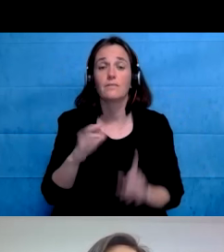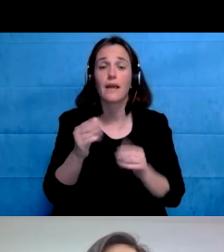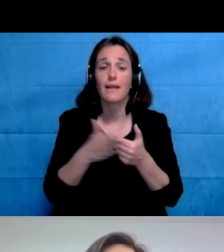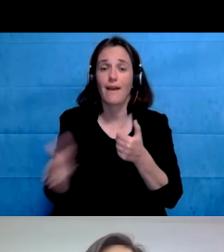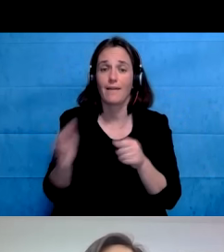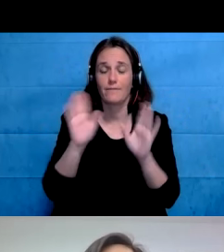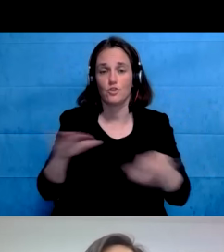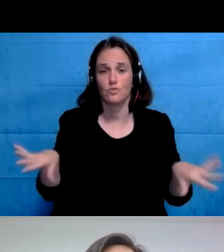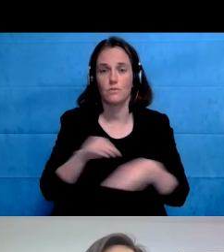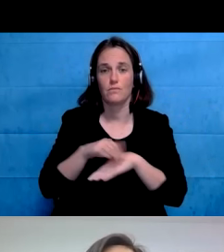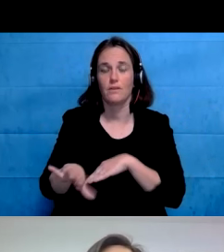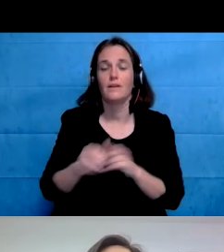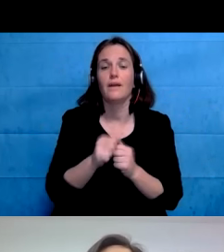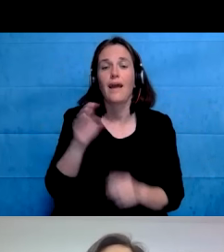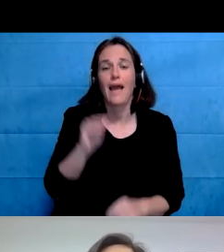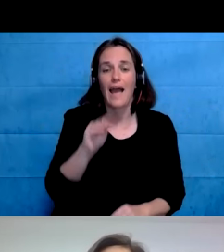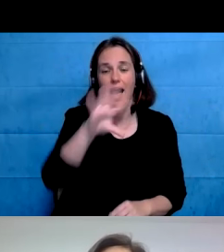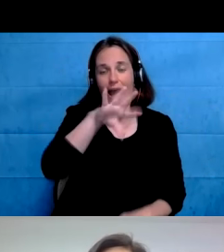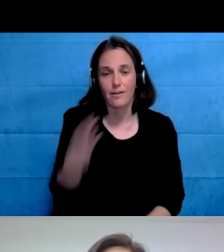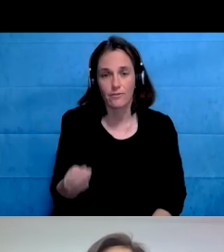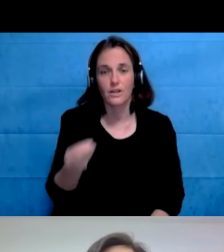African, Afro-Caribbean and children of Hispanic origins.